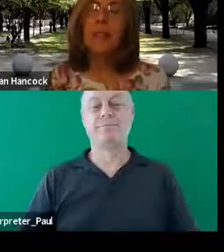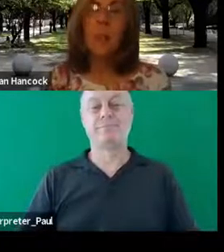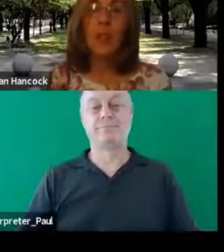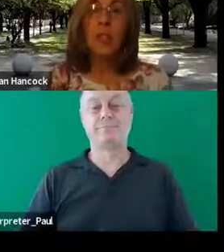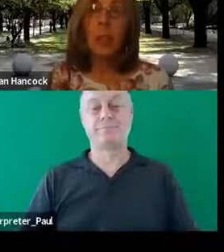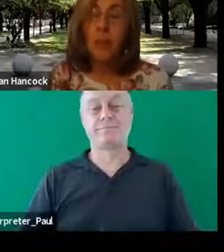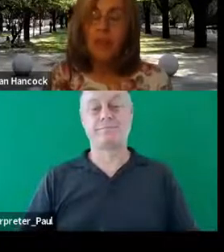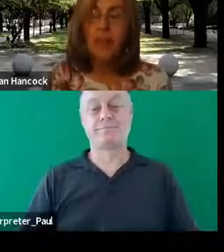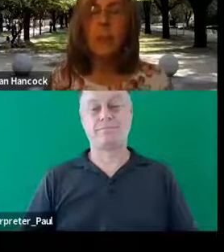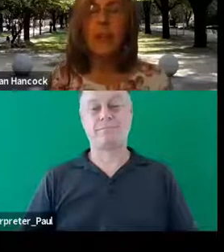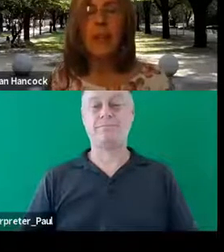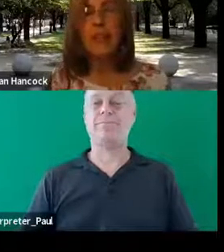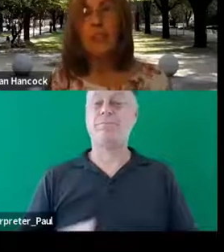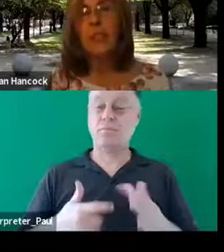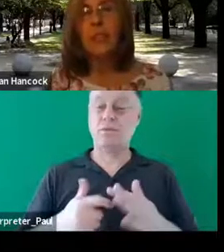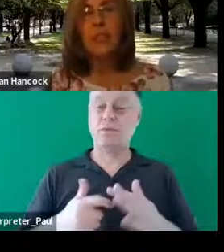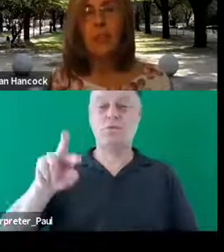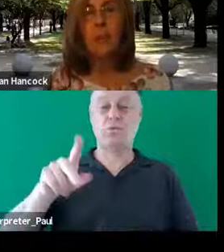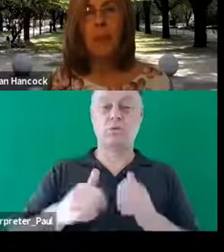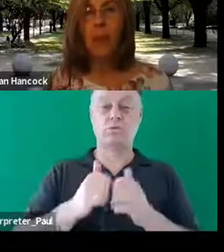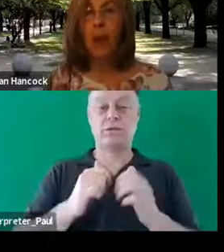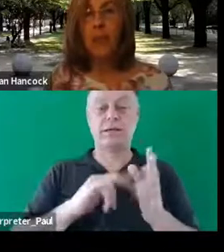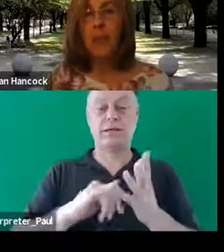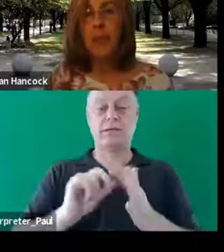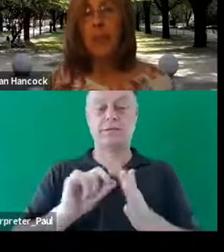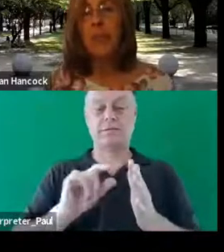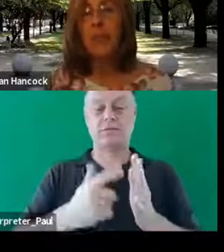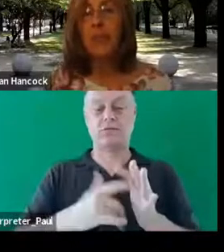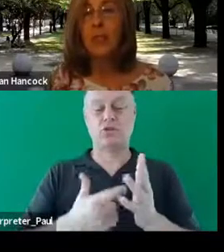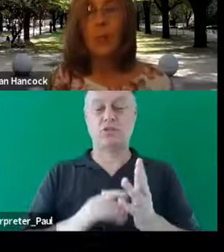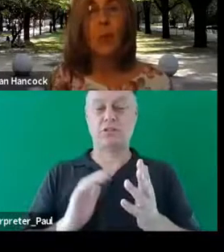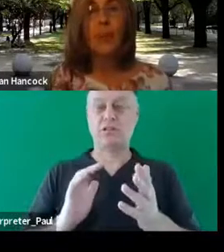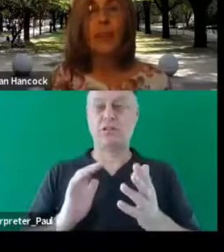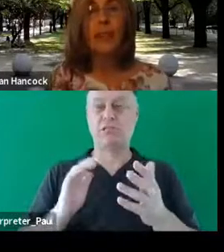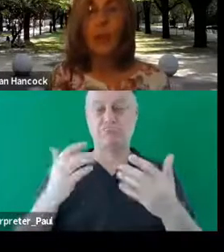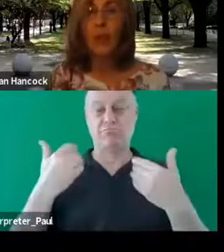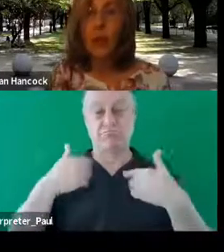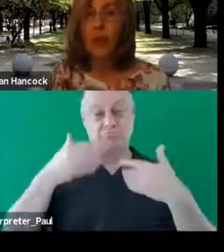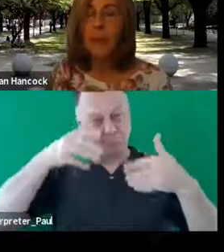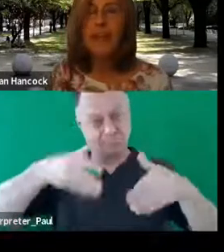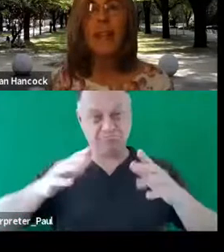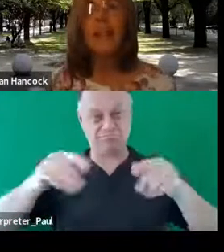we had twin brothers with Asperger's syndrome that arrived at one of our residential halls on campus